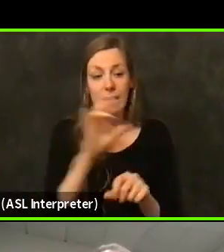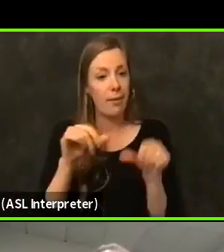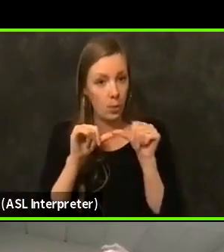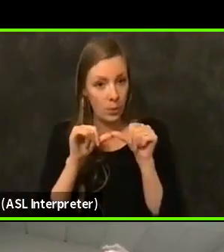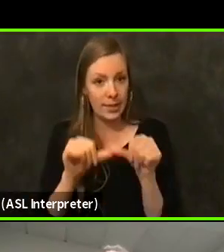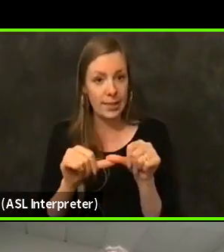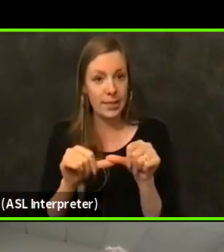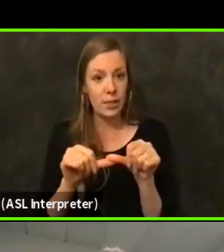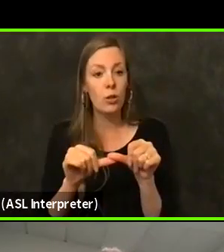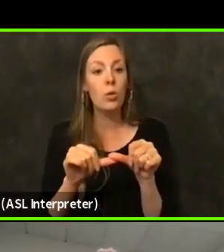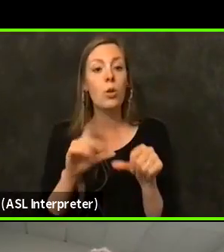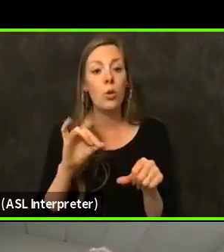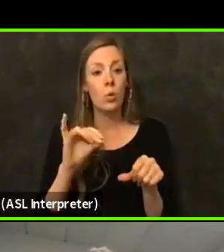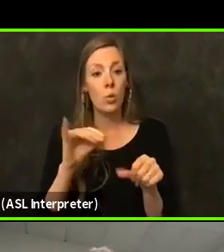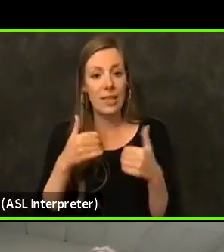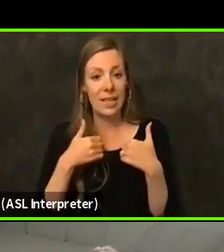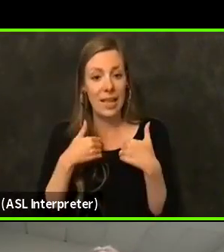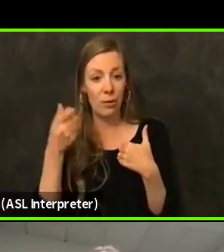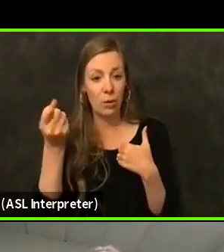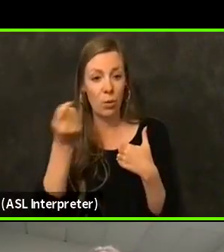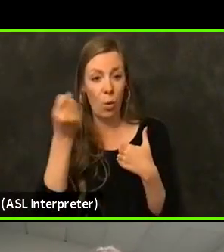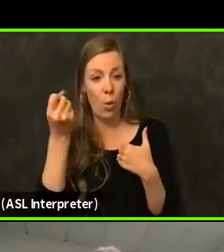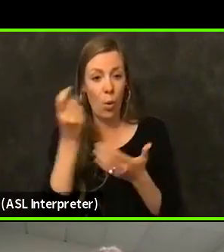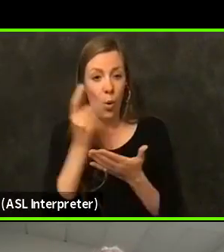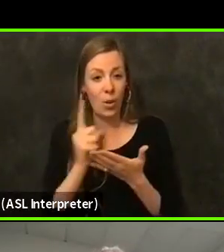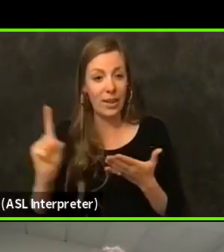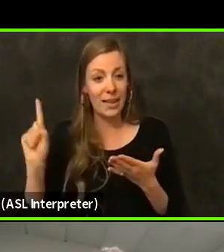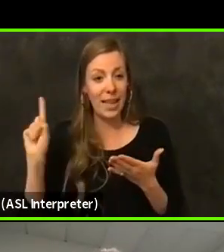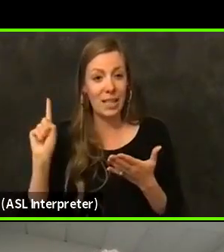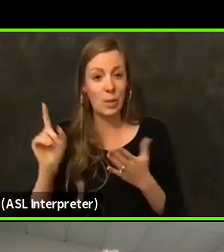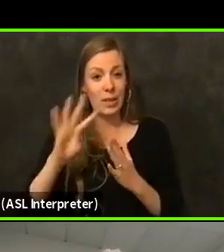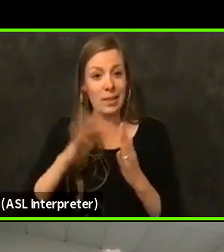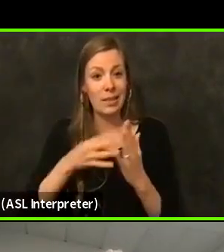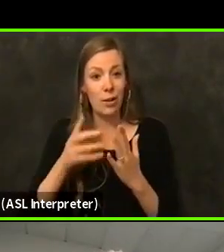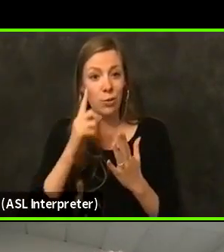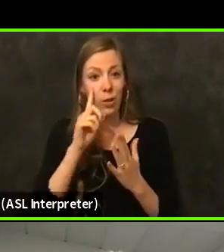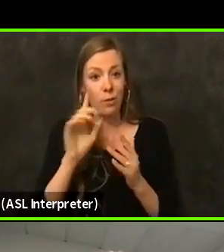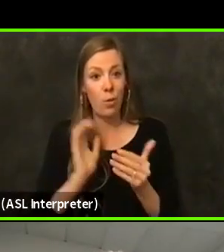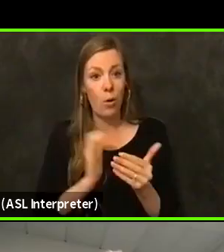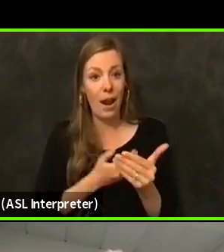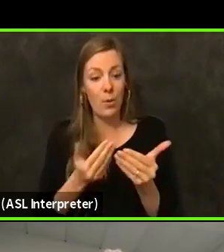We did have to put on hold last week the scheduling of our new vaccine